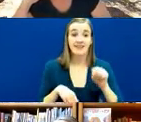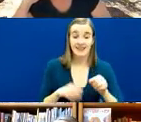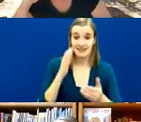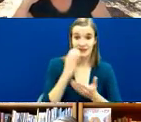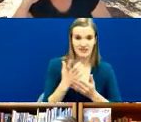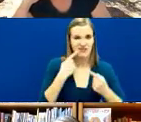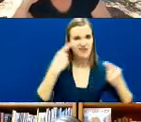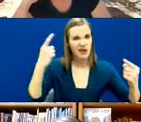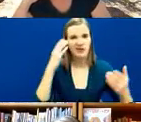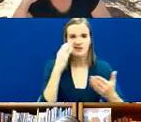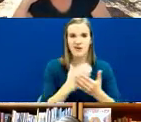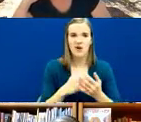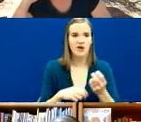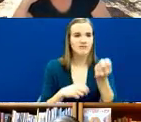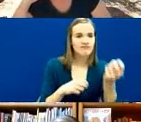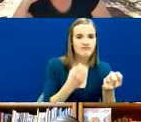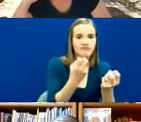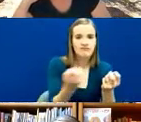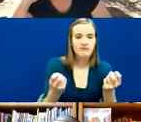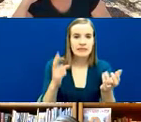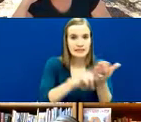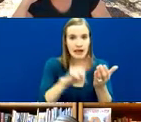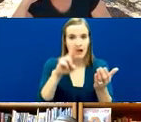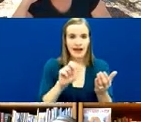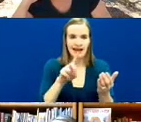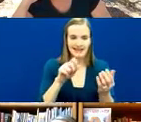And so some of them he did kind of replicate, but then others he just made